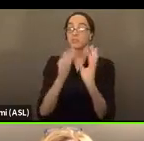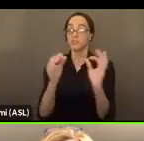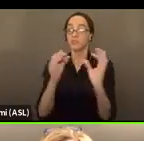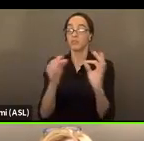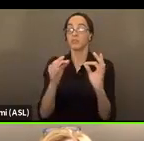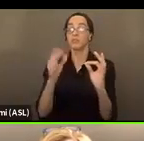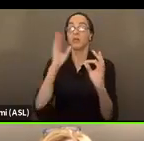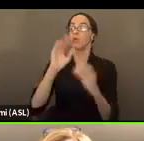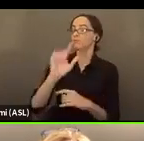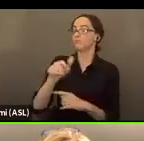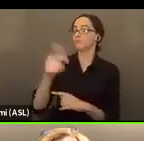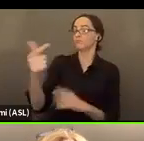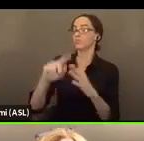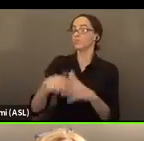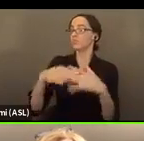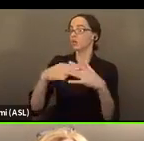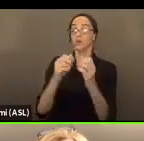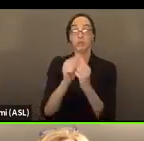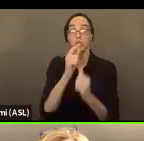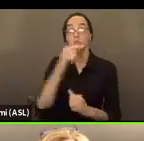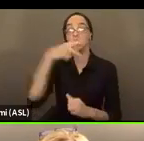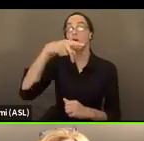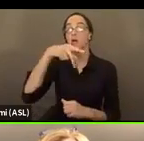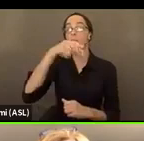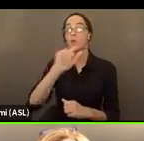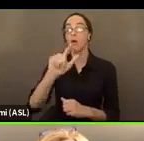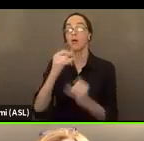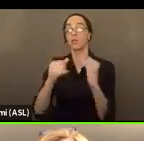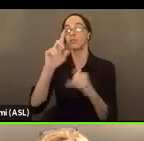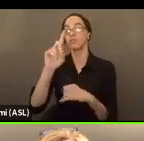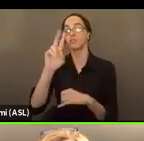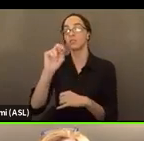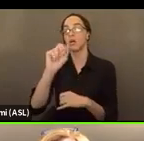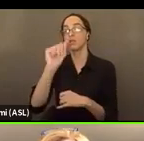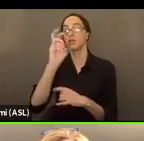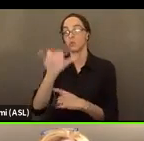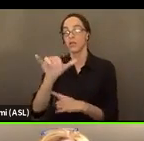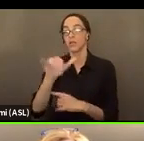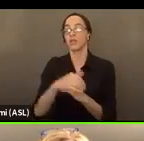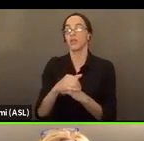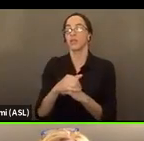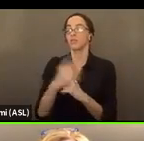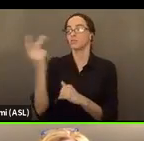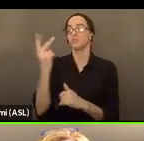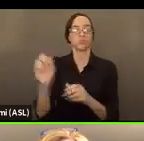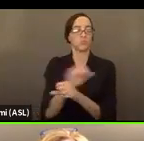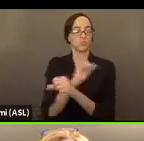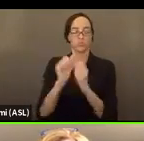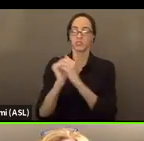this last year i haven't loved covid but i've loved working with paul paul dunaway he is one